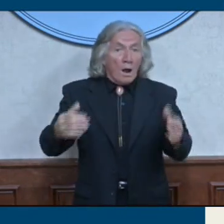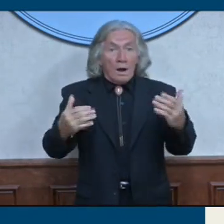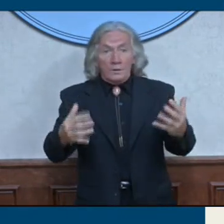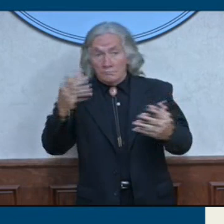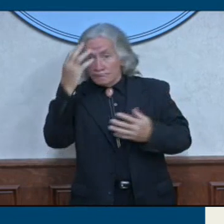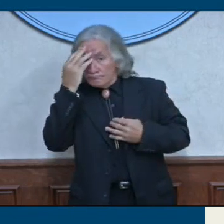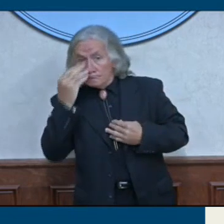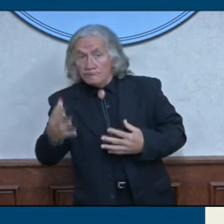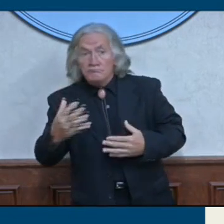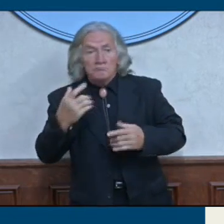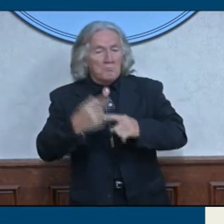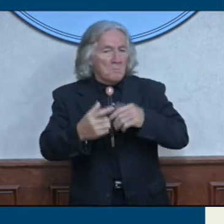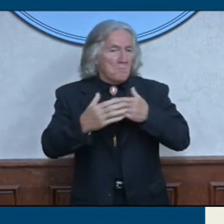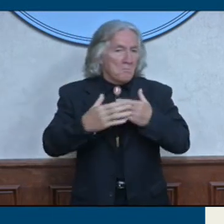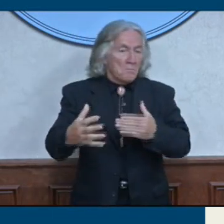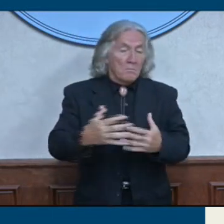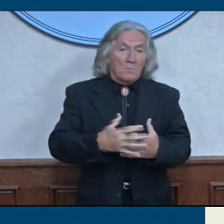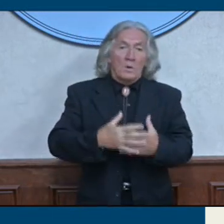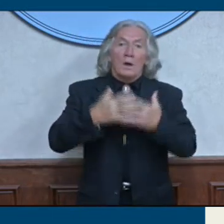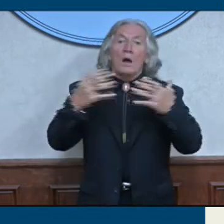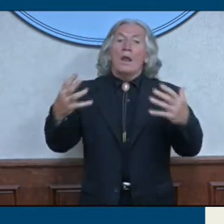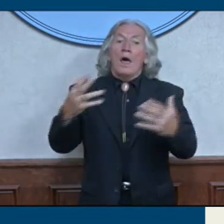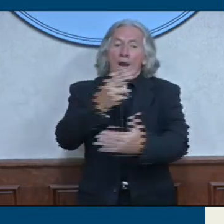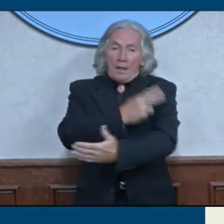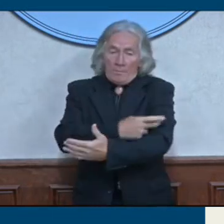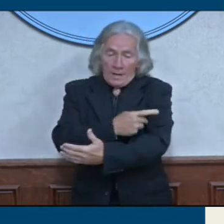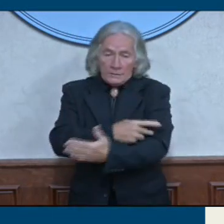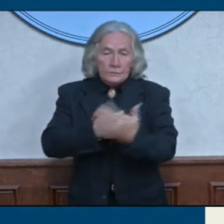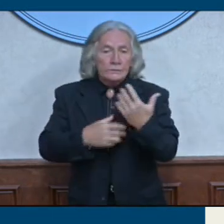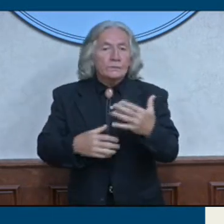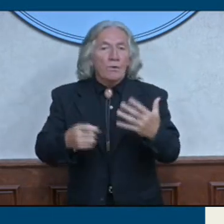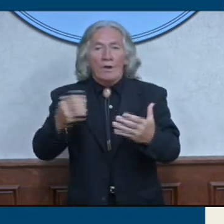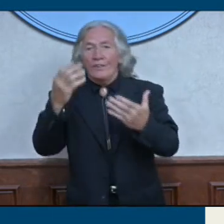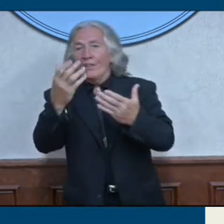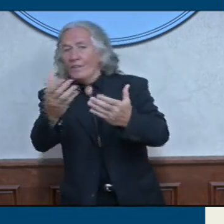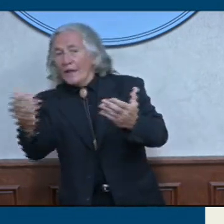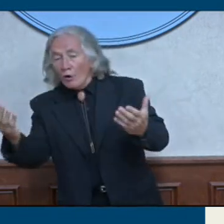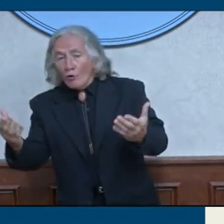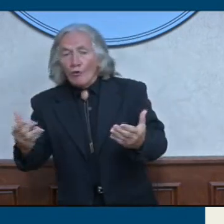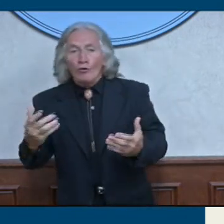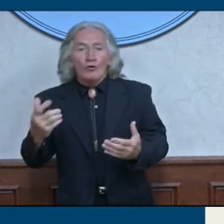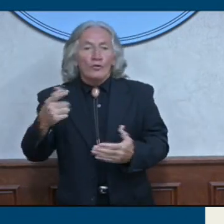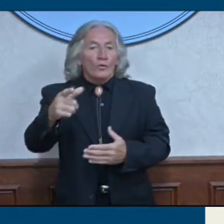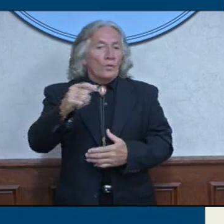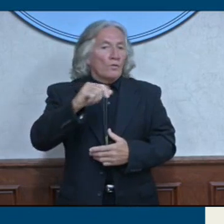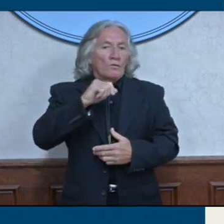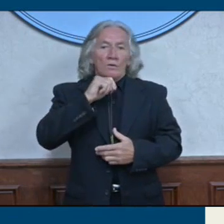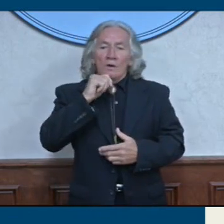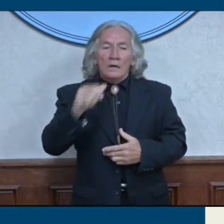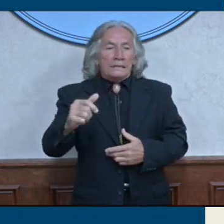PARTICIPATED ON A CALL THIS WITH CEOS FROM ACROSS THE WHOLE STATE FOR THE VERY CLEAR THEME COMING GOING FORWARD IS